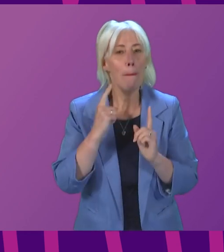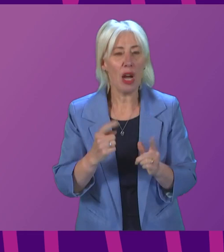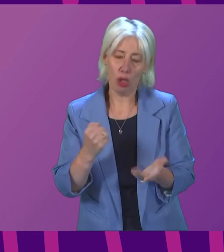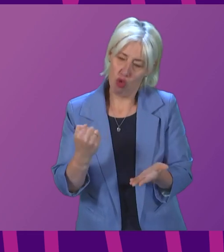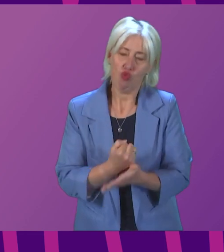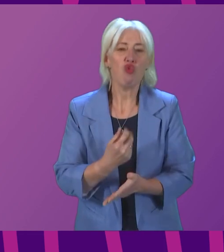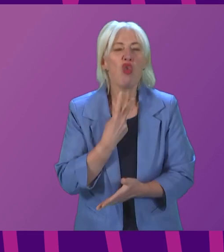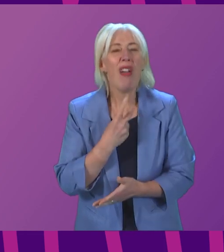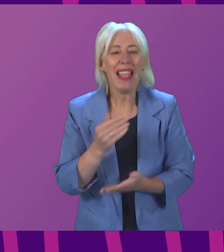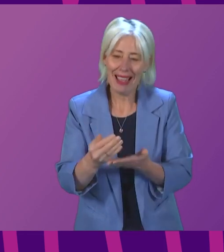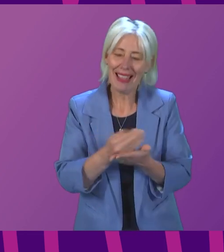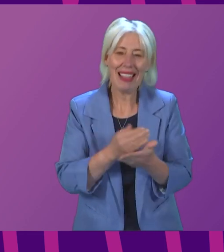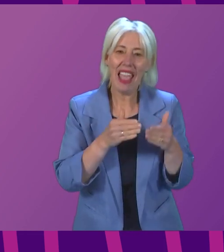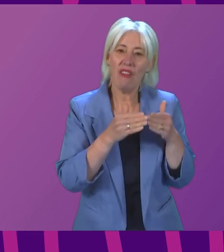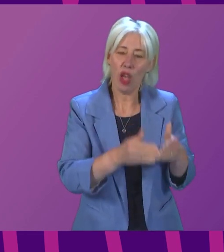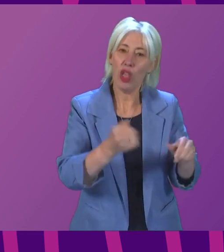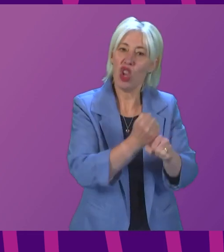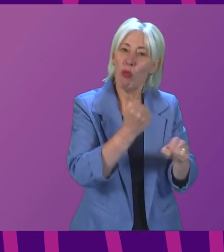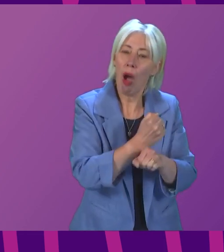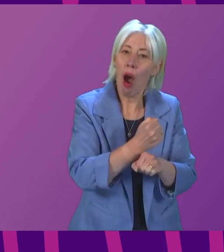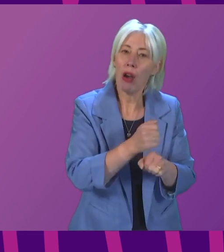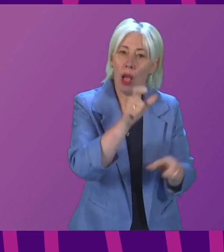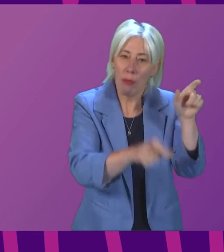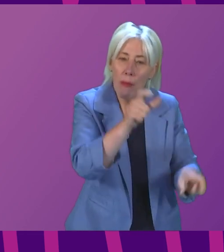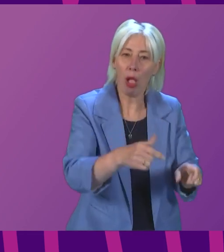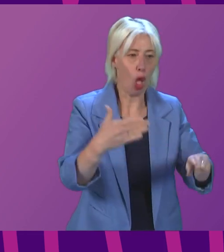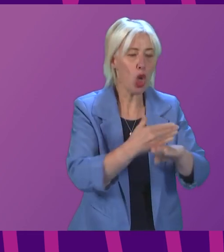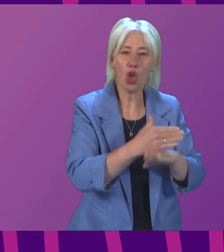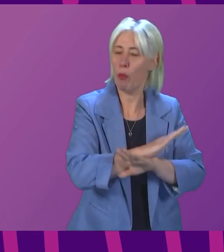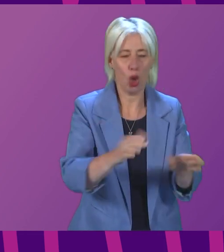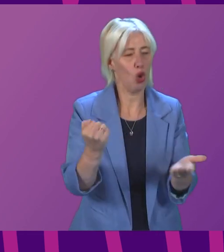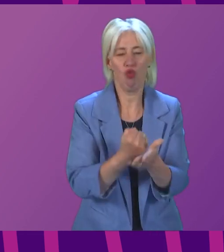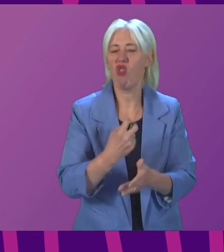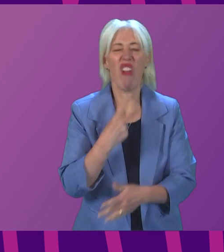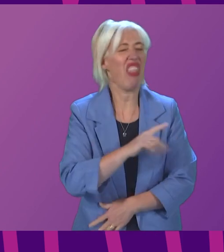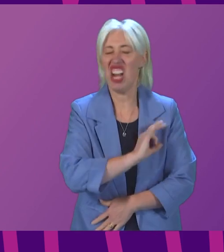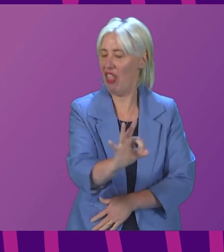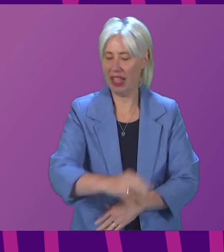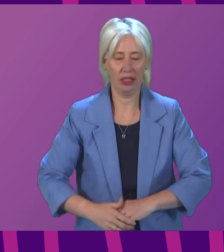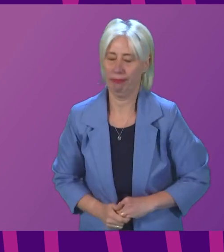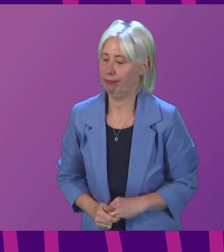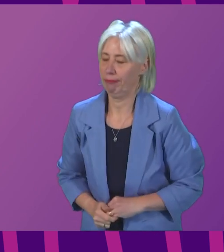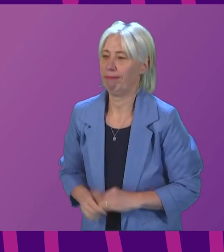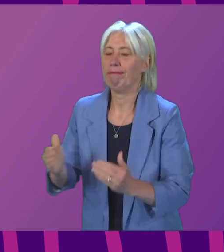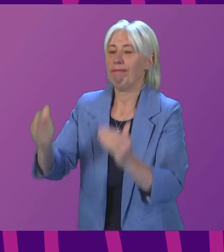shipyard and the jobs of those who work in it. We move to supplementary questions.